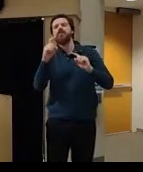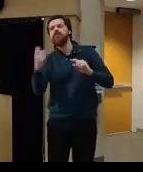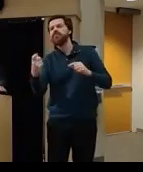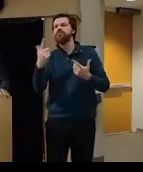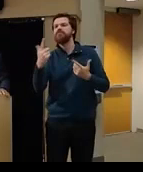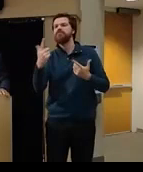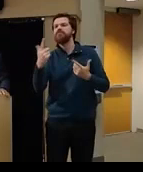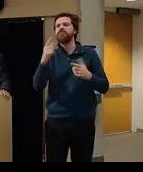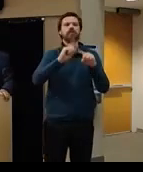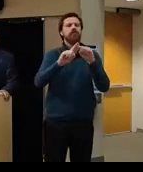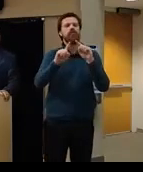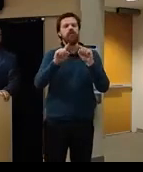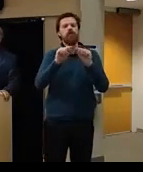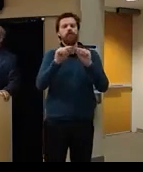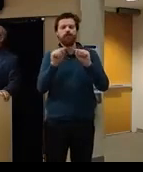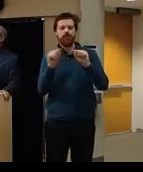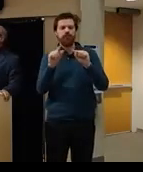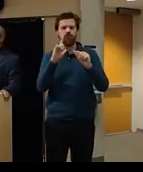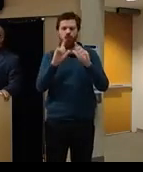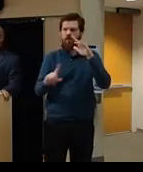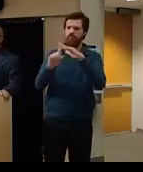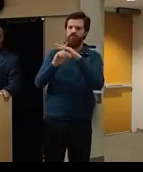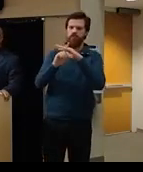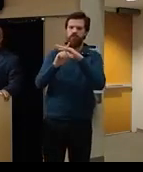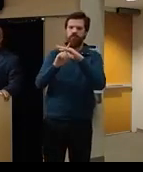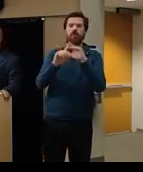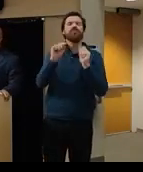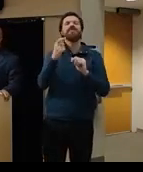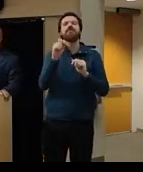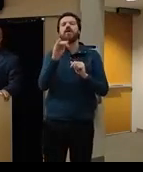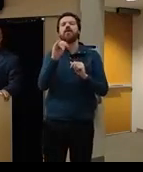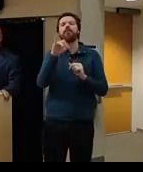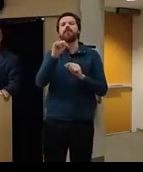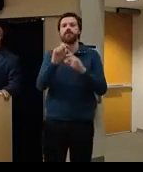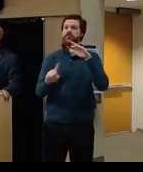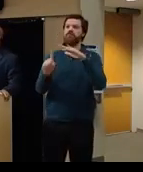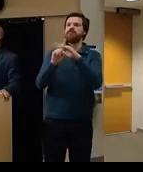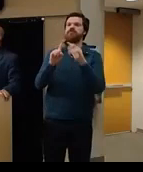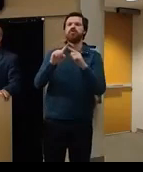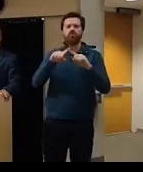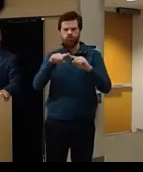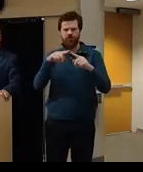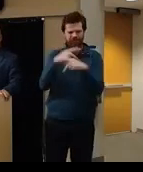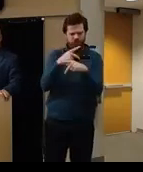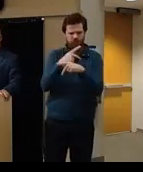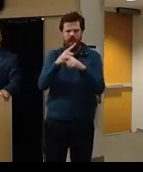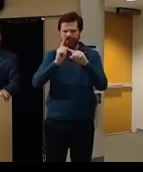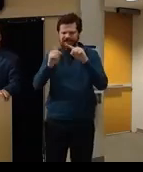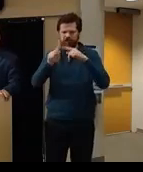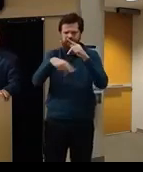up out uh that allowed us to kind of um figure out particular diagnostic categories and then